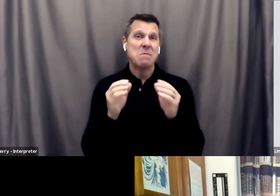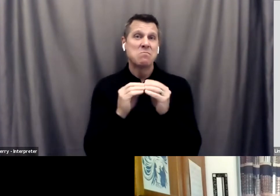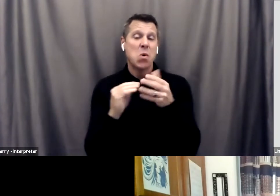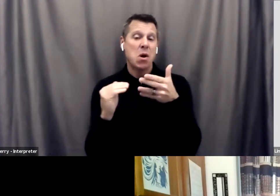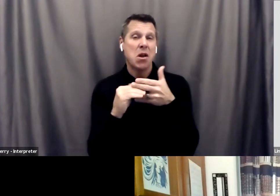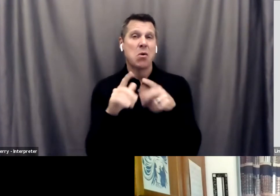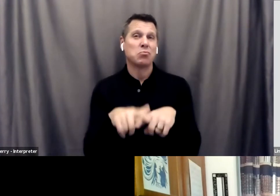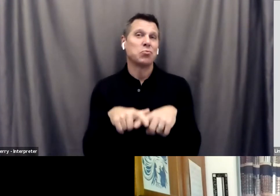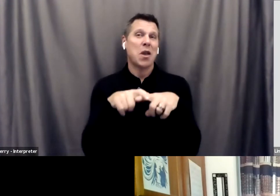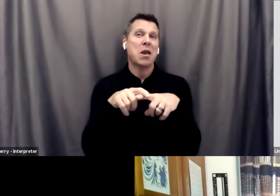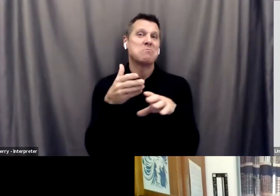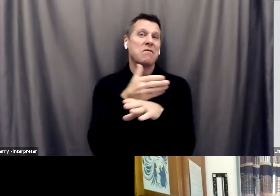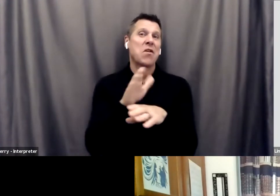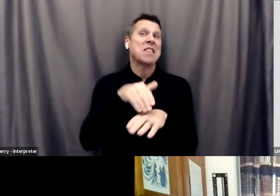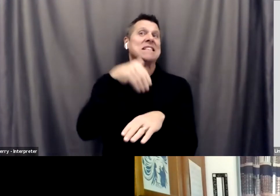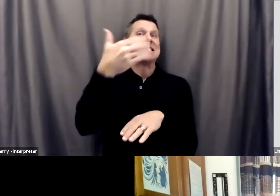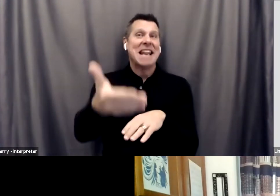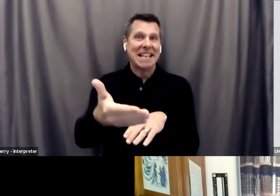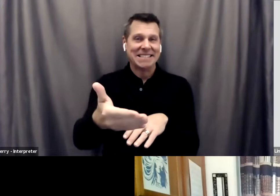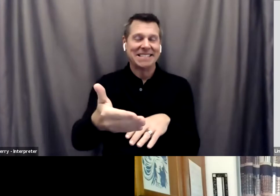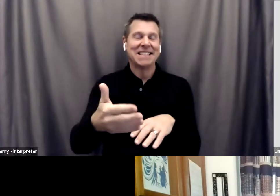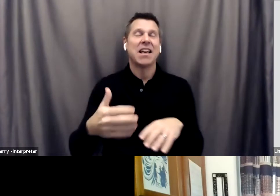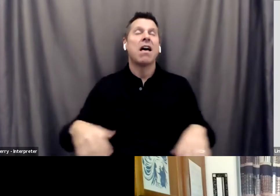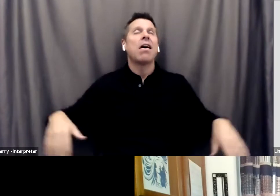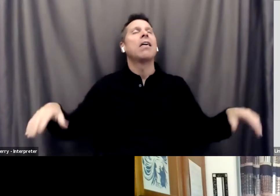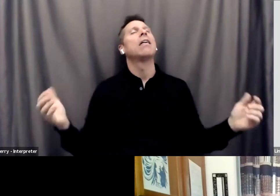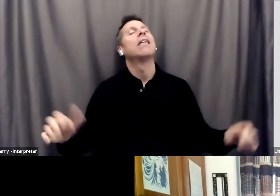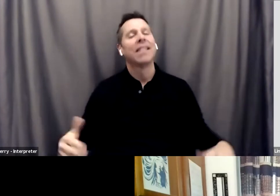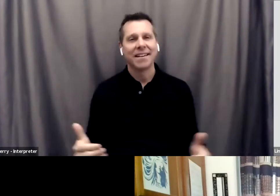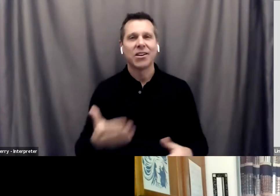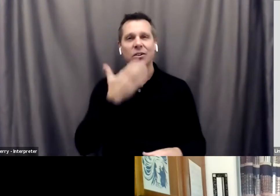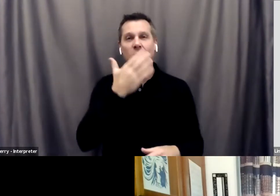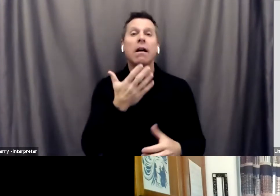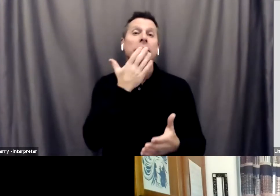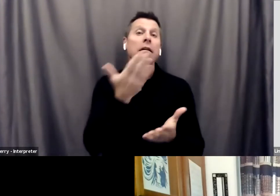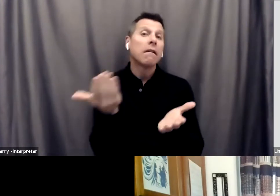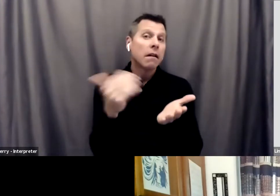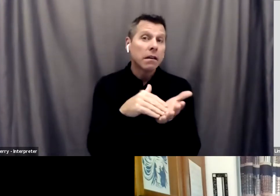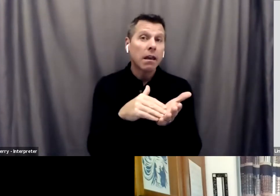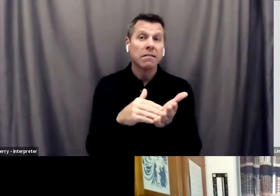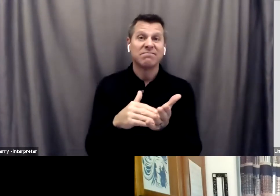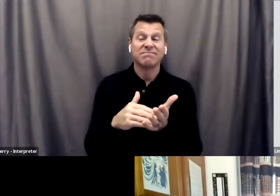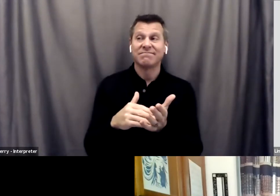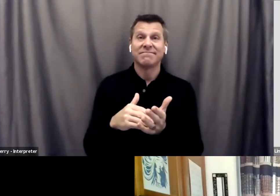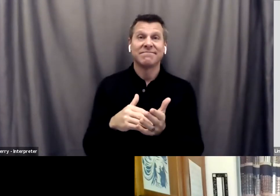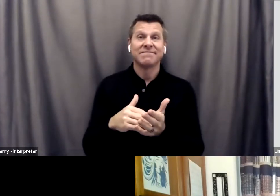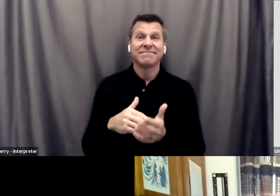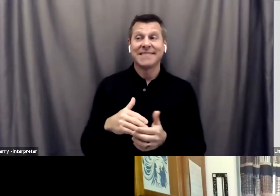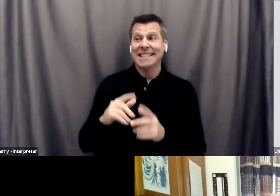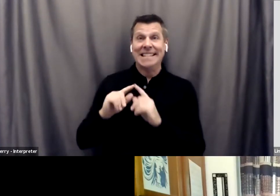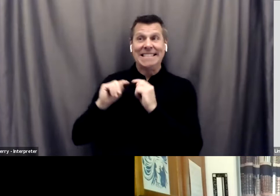before your next session, which is never a bad thing. I would like to thank again, my entire title five team. Thank you, Gloria,